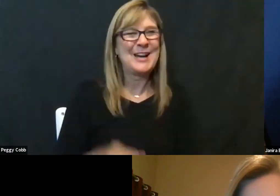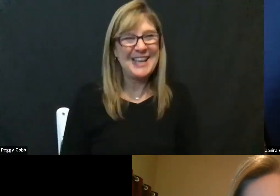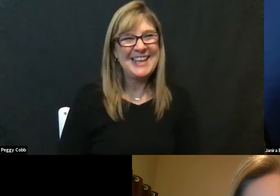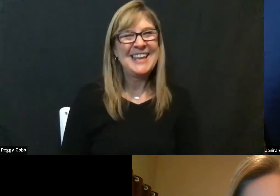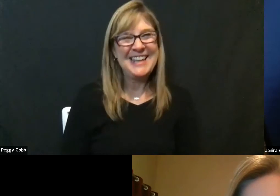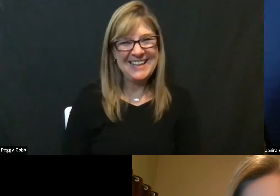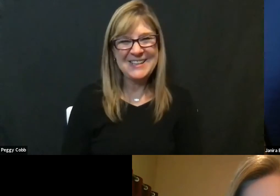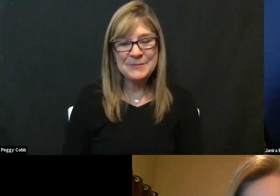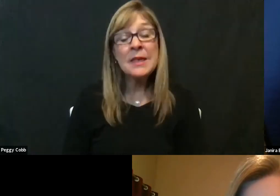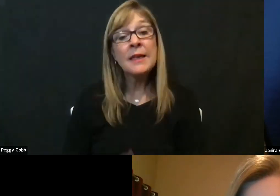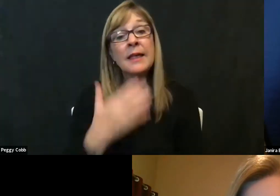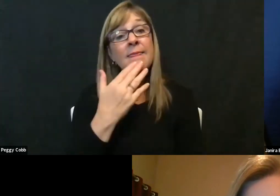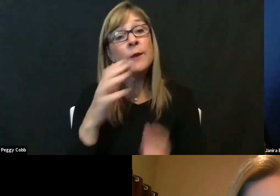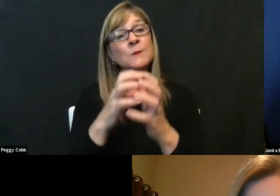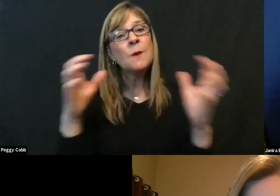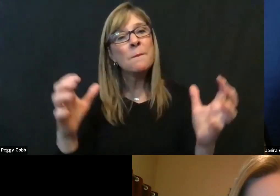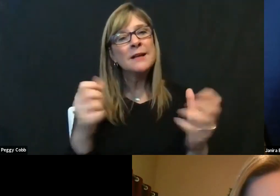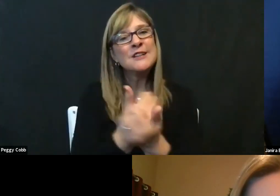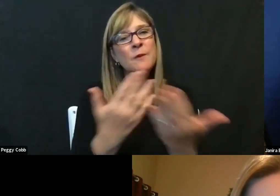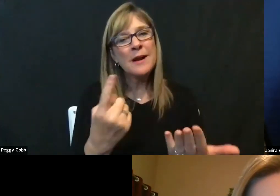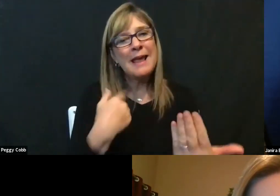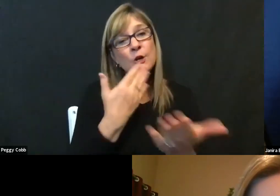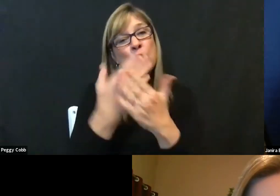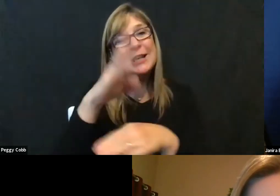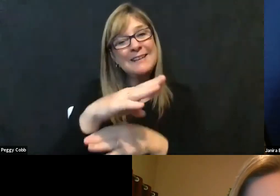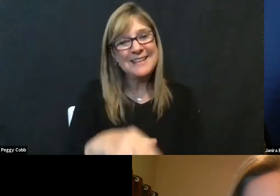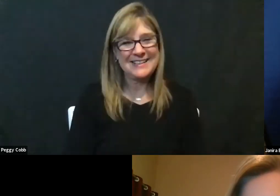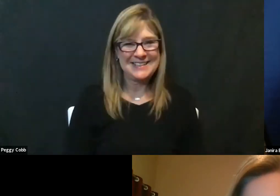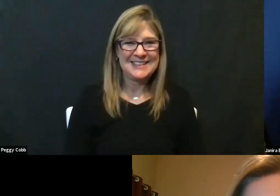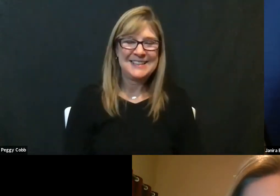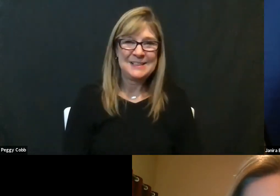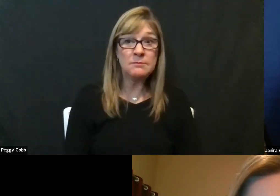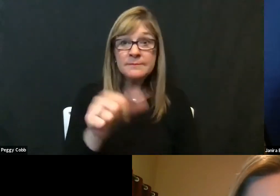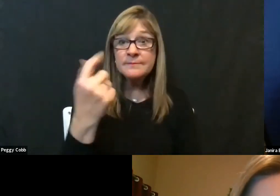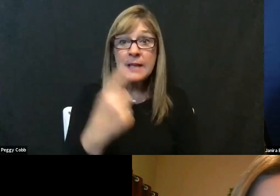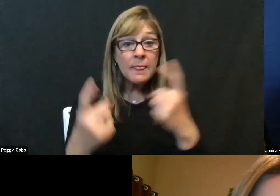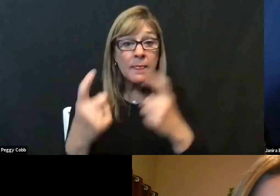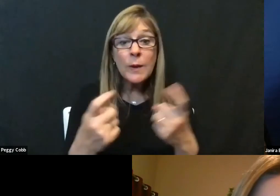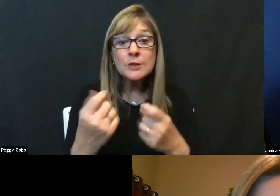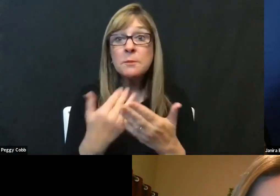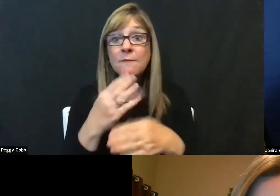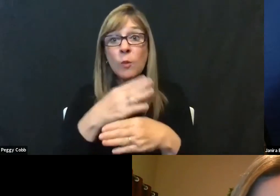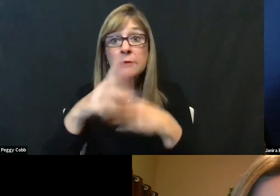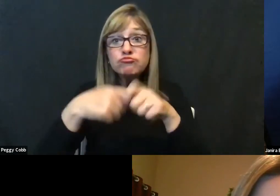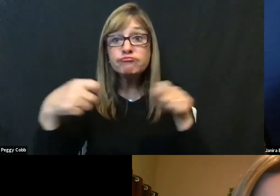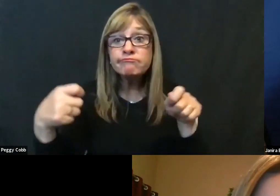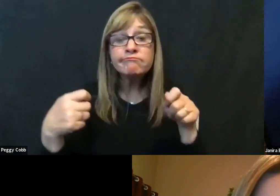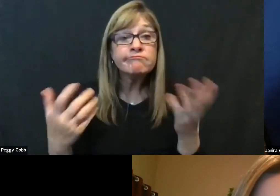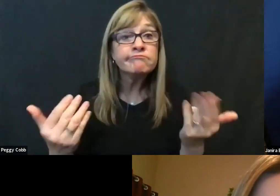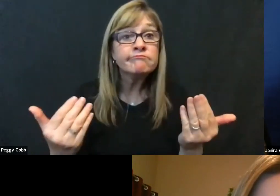Martha: Thank you so much everyone, have a good evening. Thank you, you too. Are there any other questions before we wrap it up? Marsha: No. Oh, I don't have,